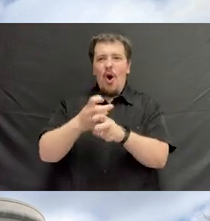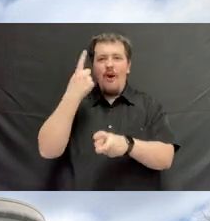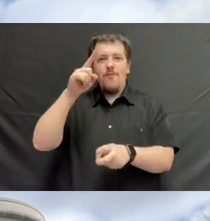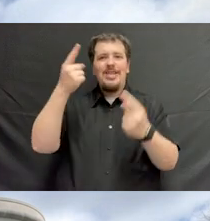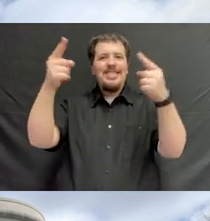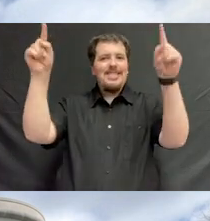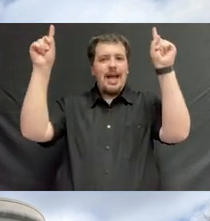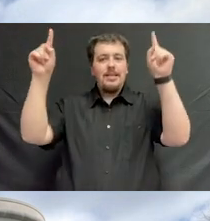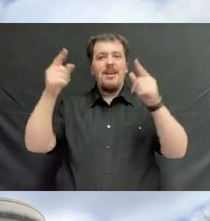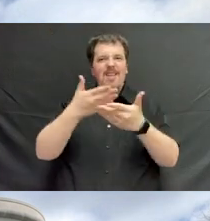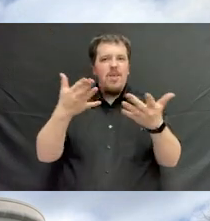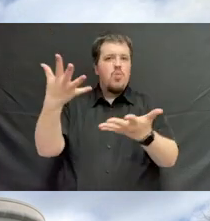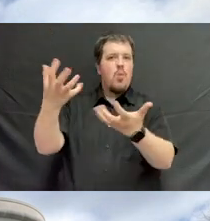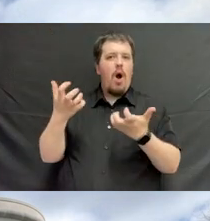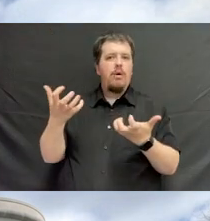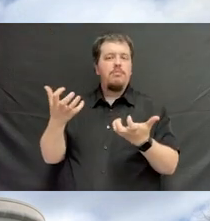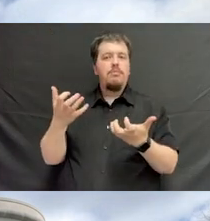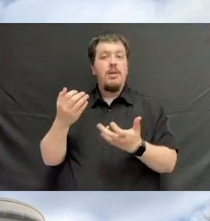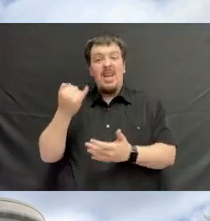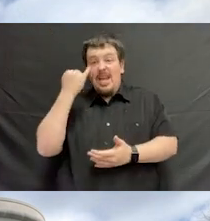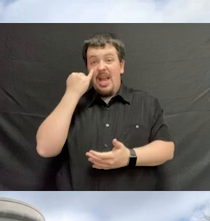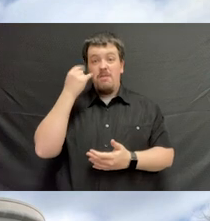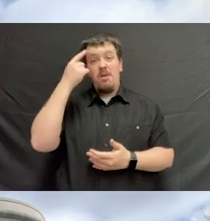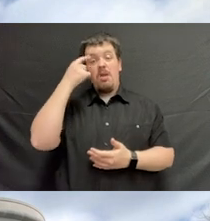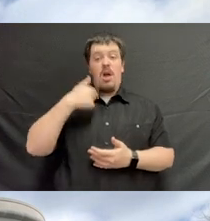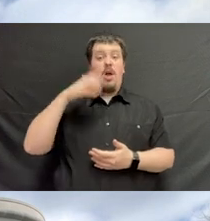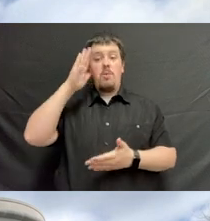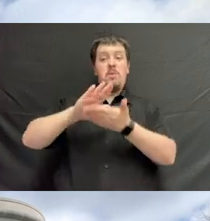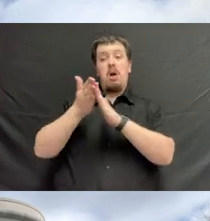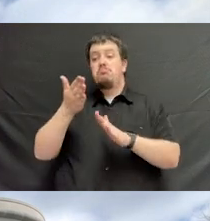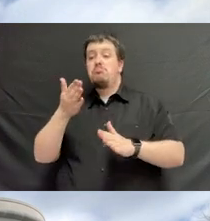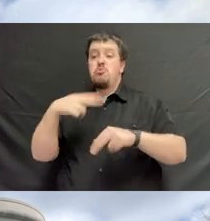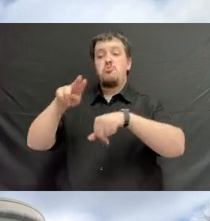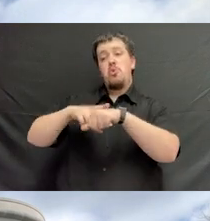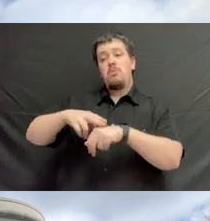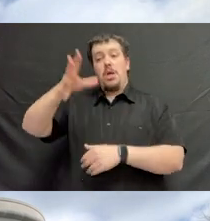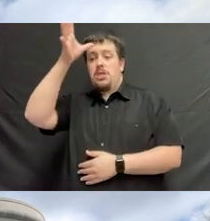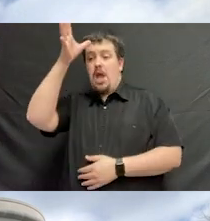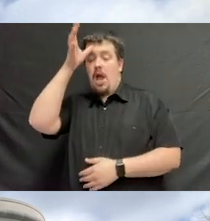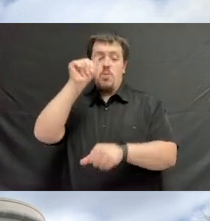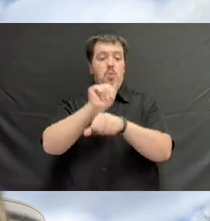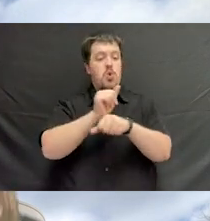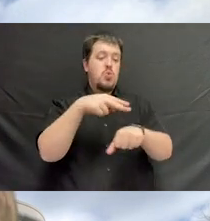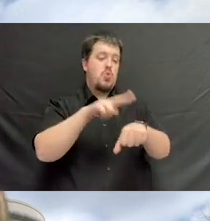and the things that you want. Even if you just think you're gonna be a dad and work a normal job. Well, you're going to have to get up